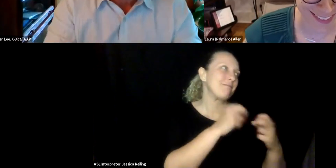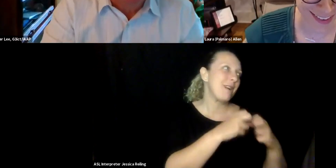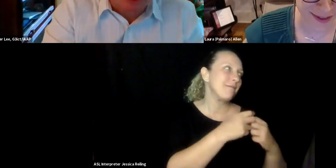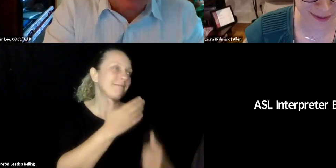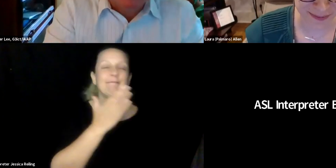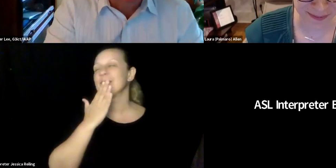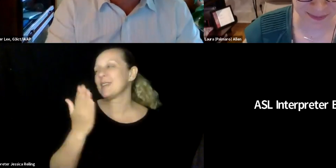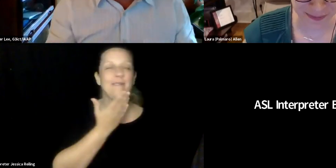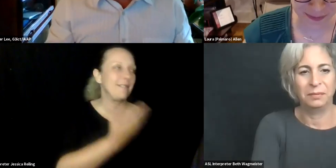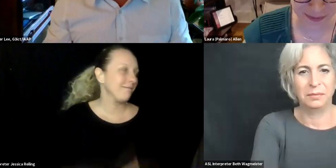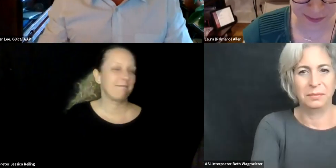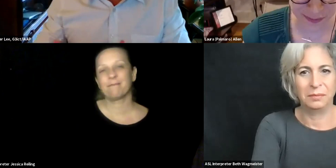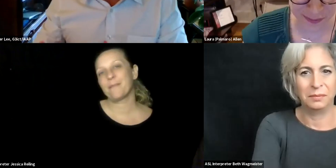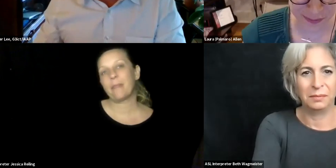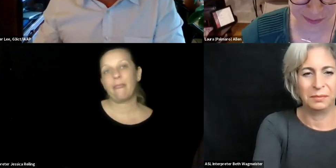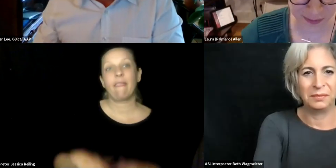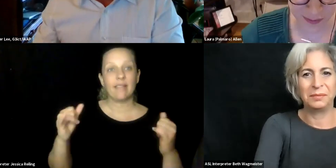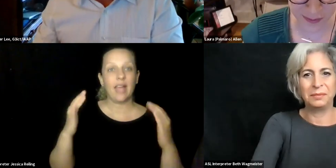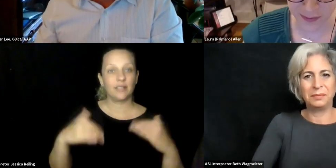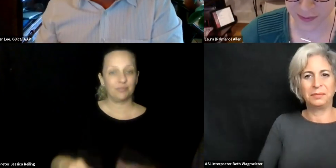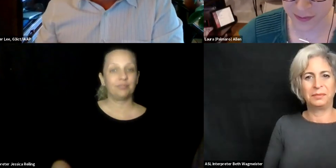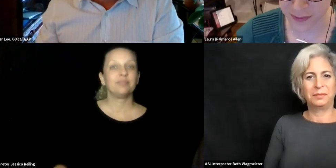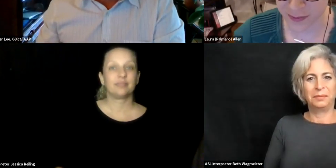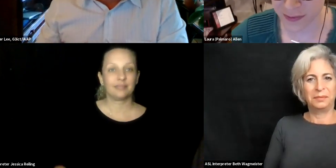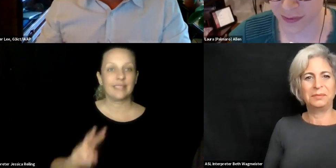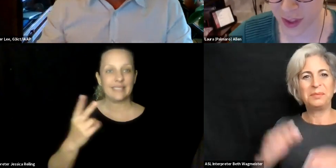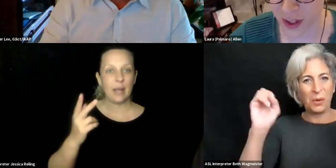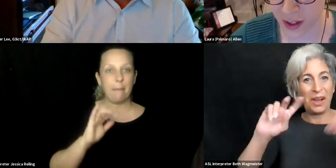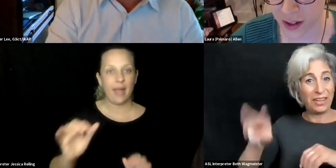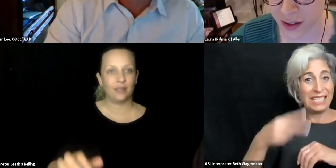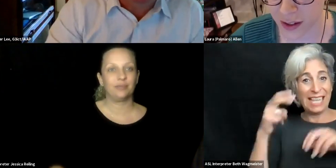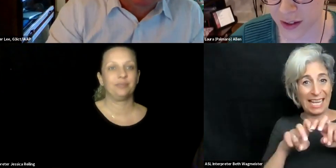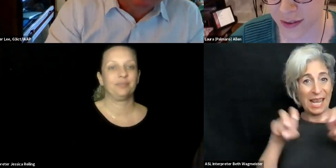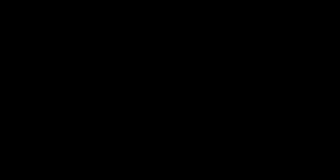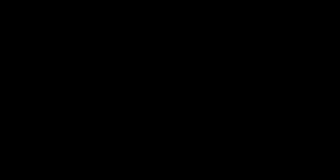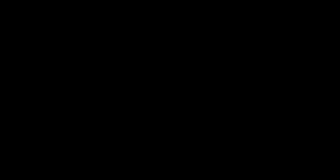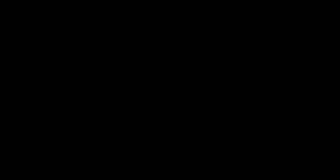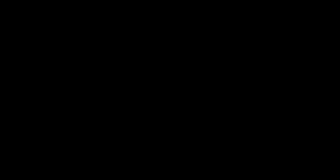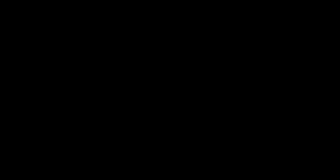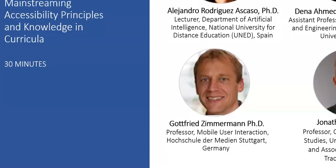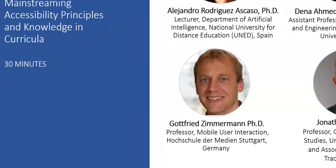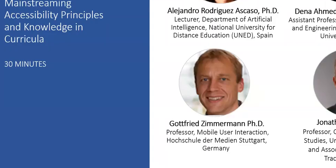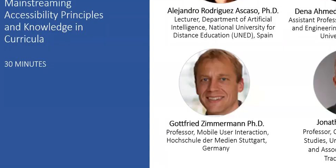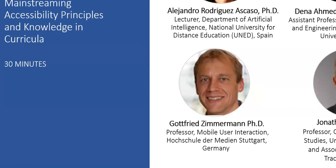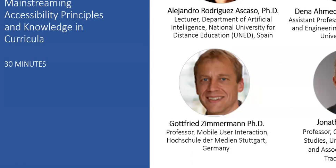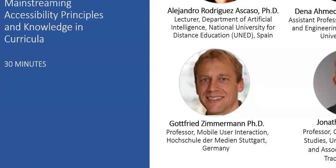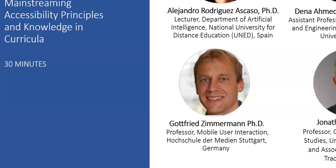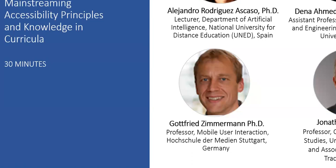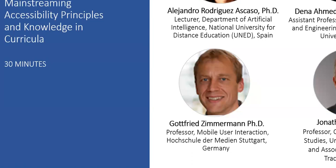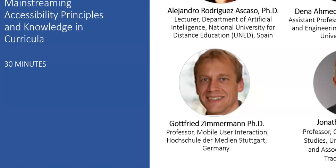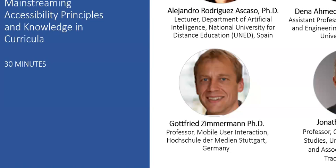Sounds good. Thank you. Thank you. All right. So we are moving on